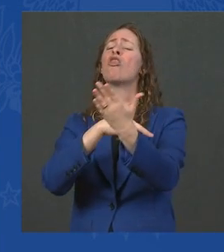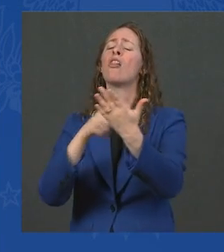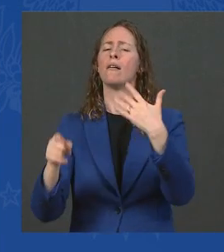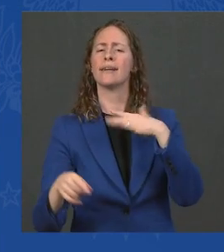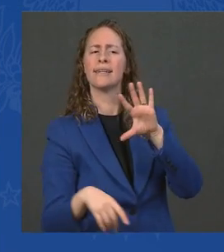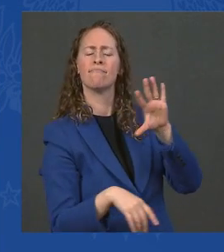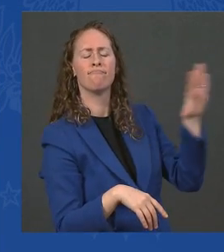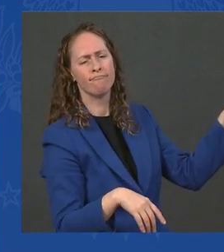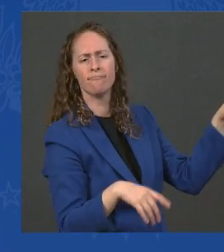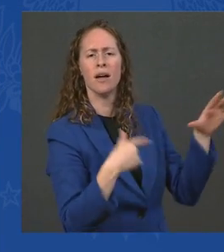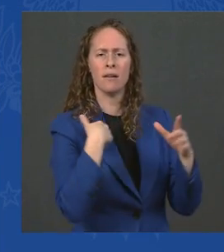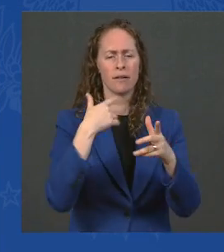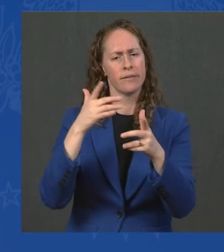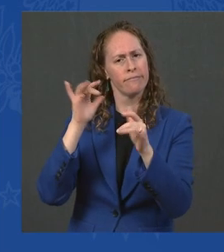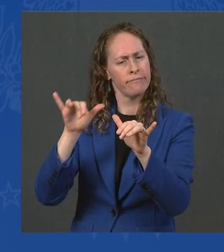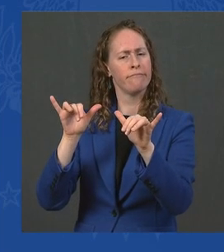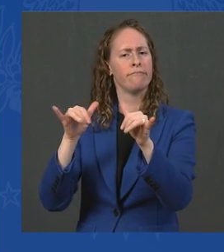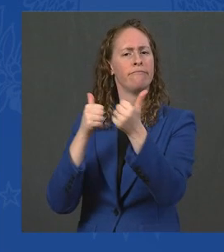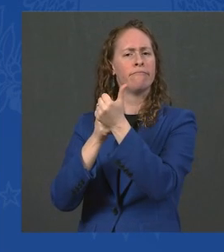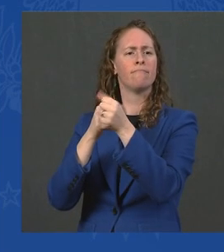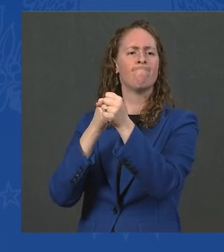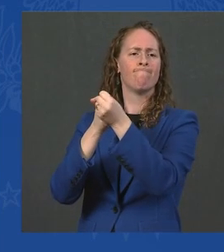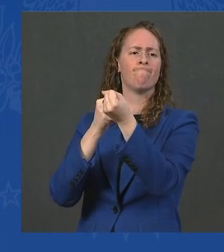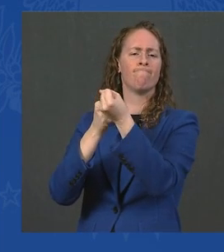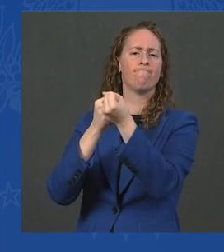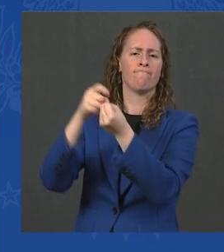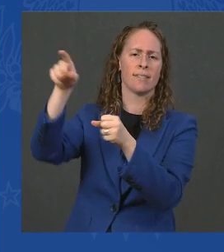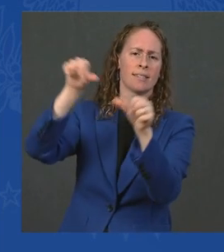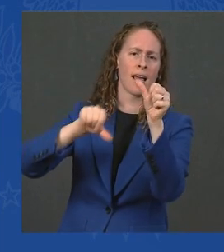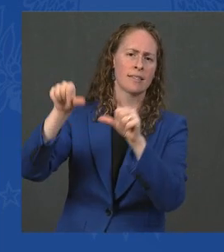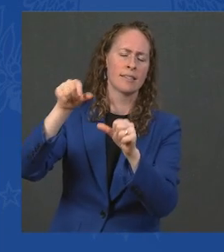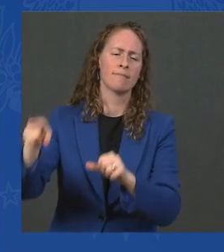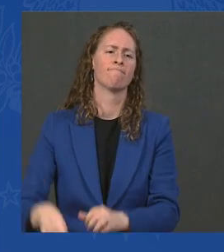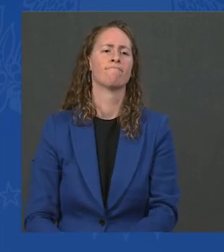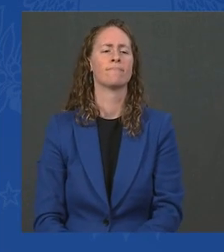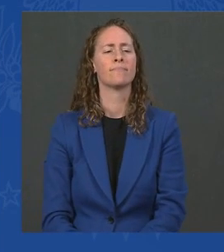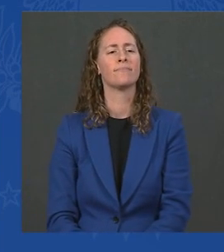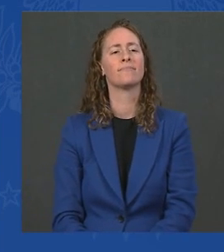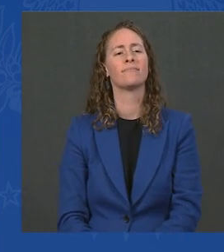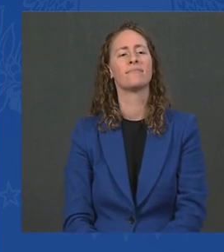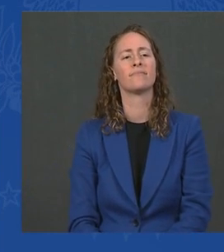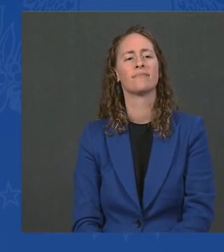I've often said that our children are the kite strings -- they're all our children, not just our children;